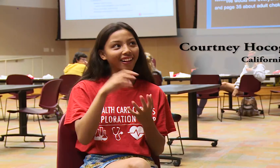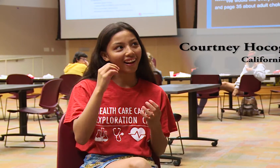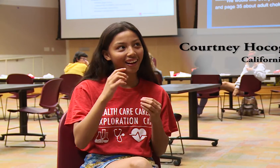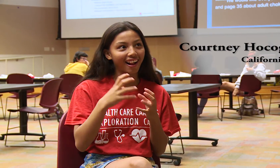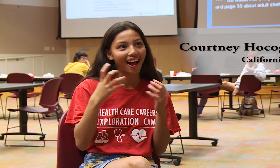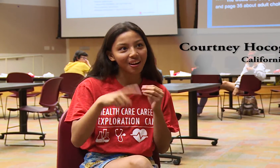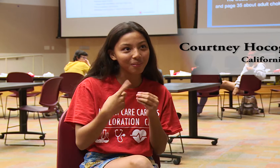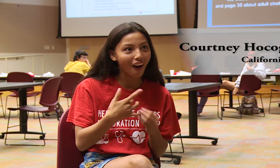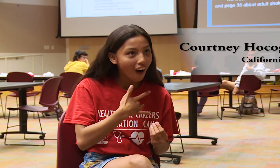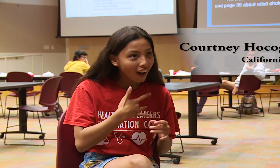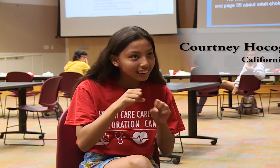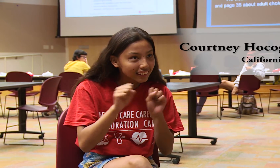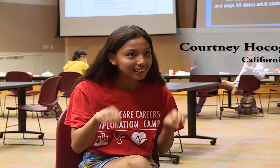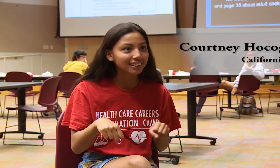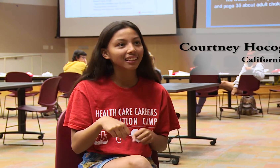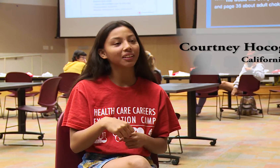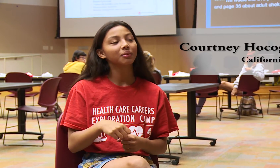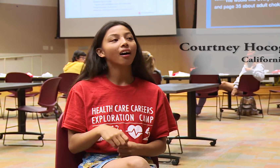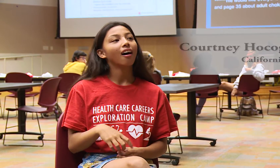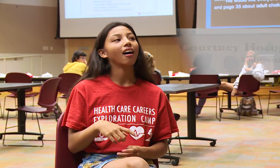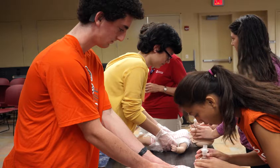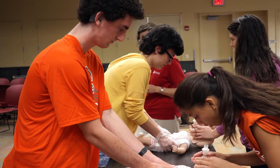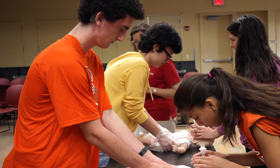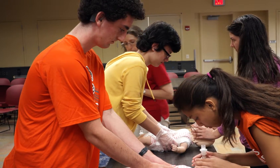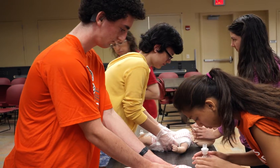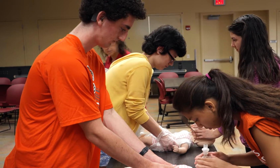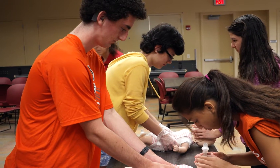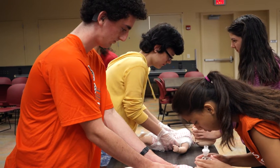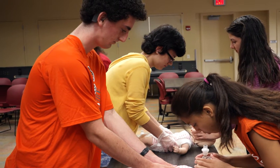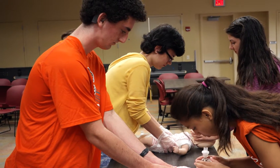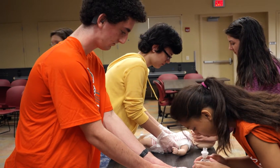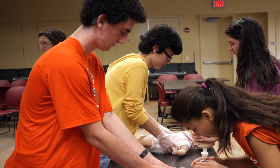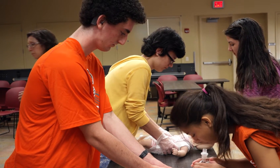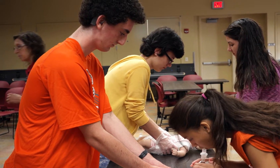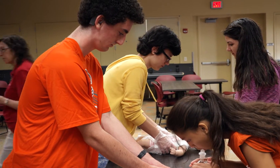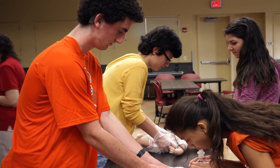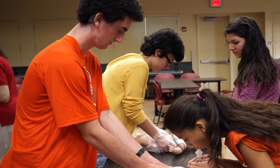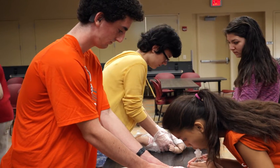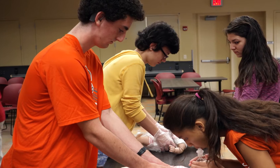Hocog: I learned a lot about the cardiovascular system. I Learned CPR. I learned about working with adults